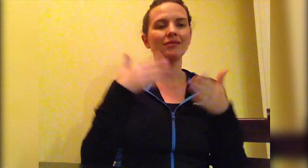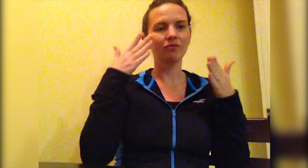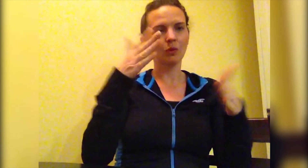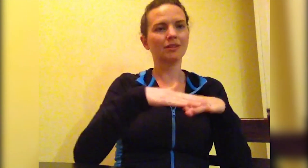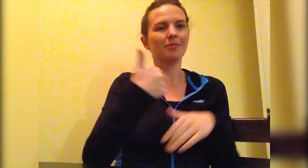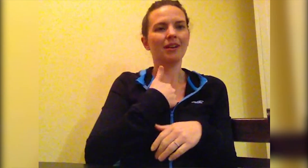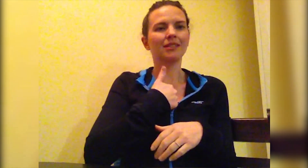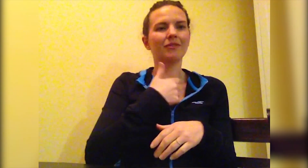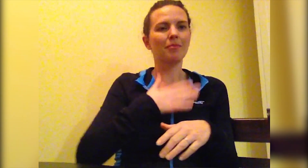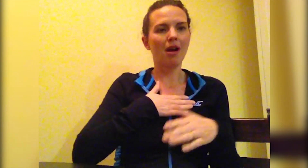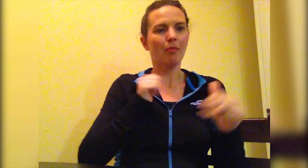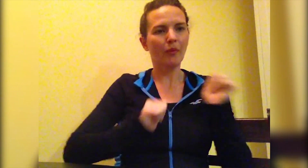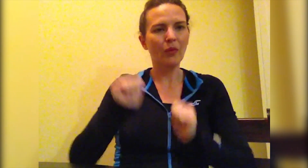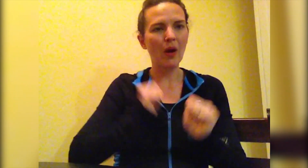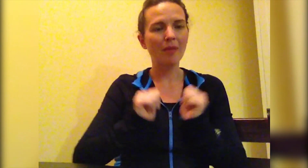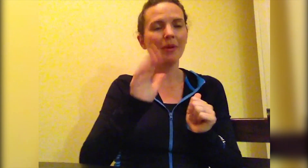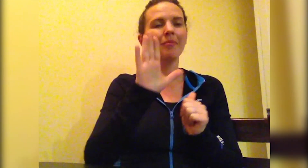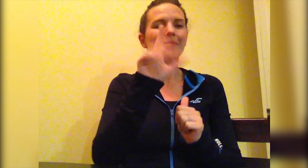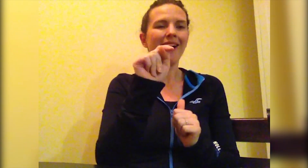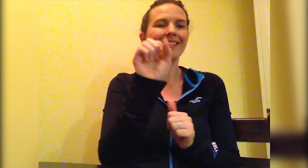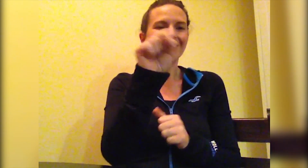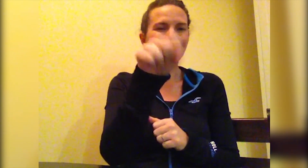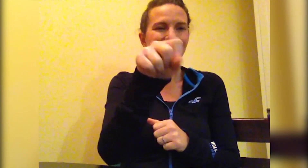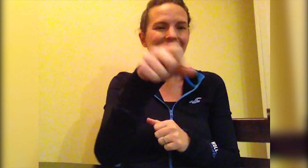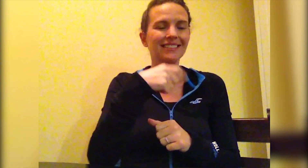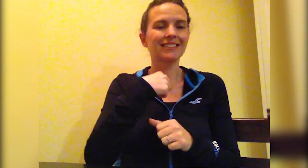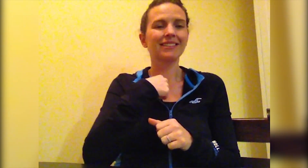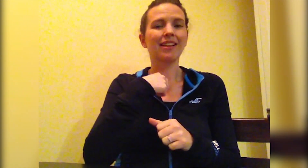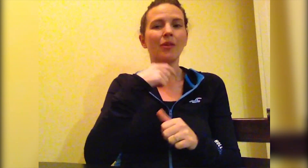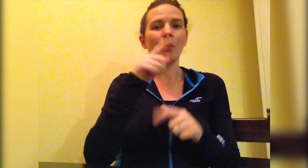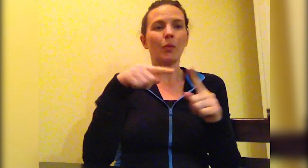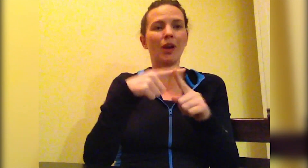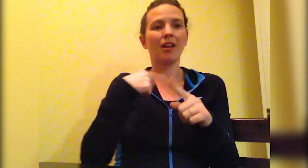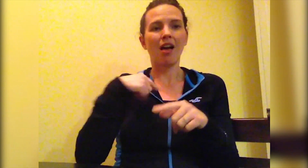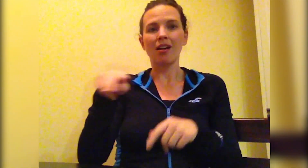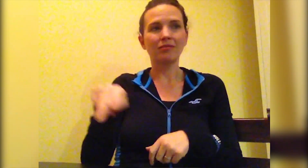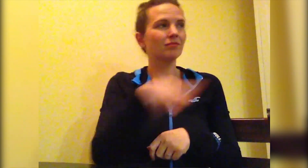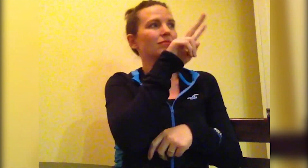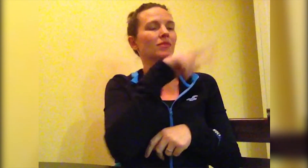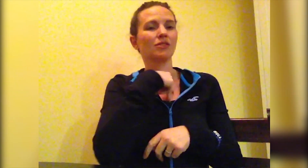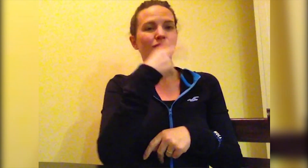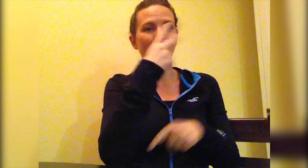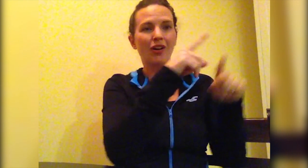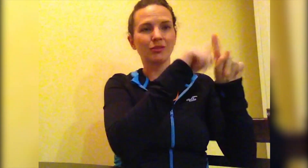ON MY SELF. ON MY PERFORMANCE. BUT THEN I LOOKED UP AT THE JUMBOTRON AND WAS LIKE "WHOA!